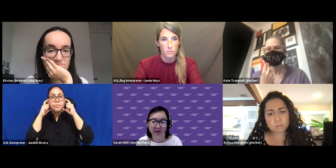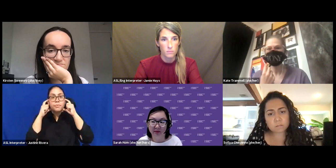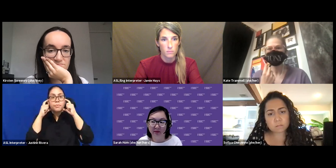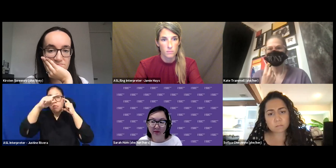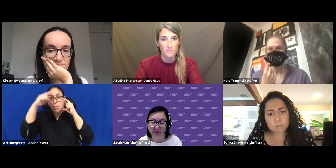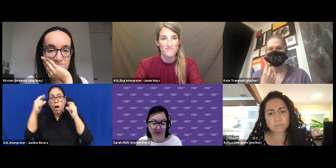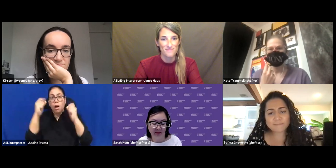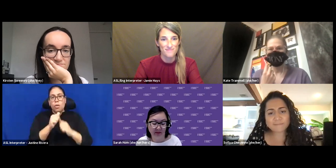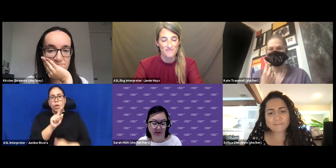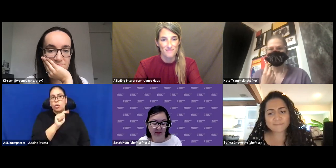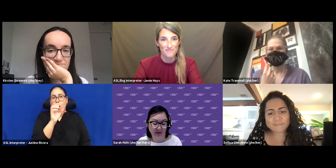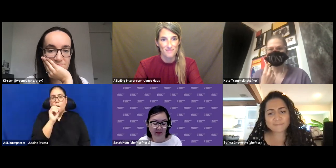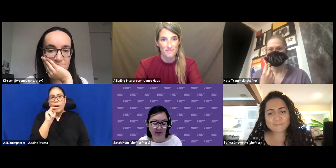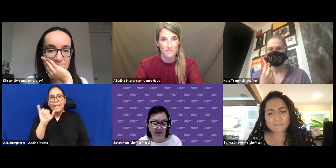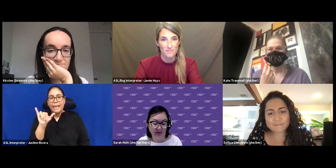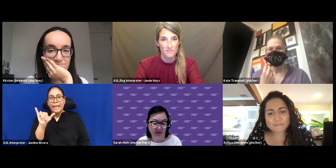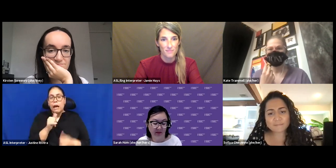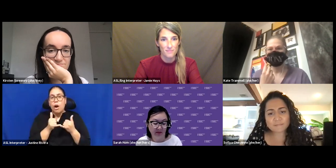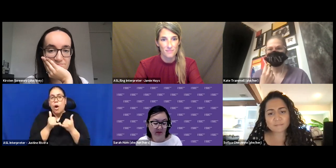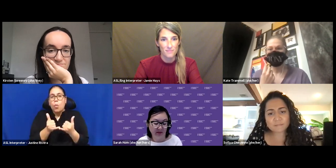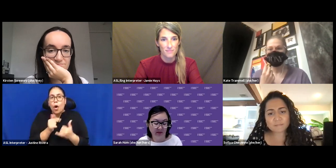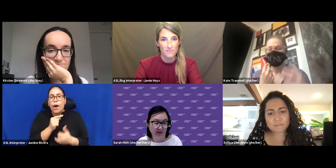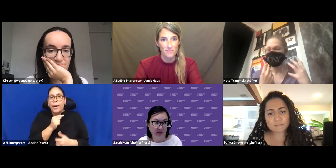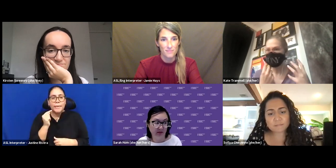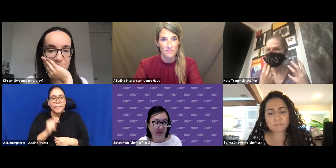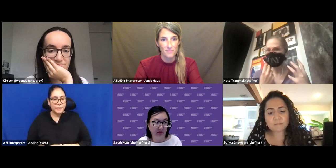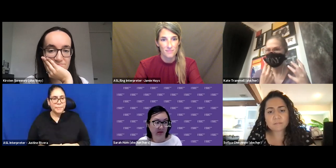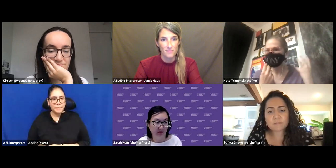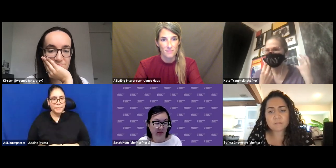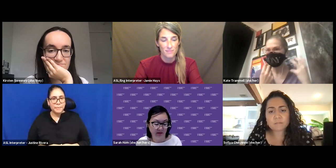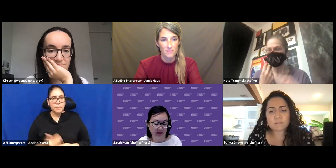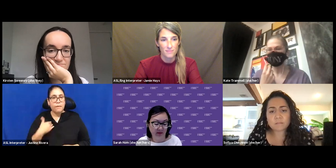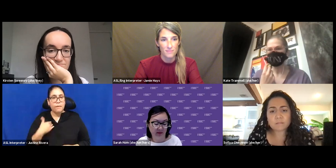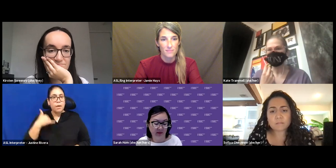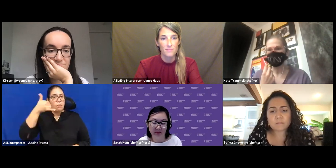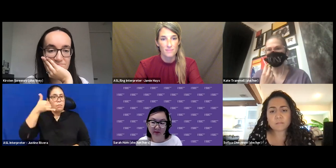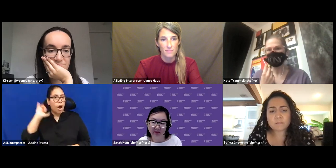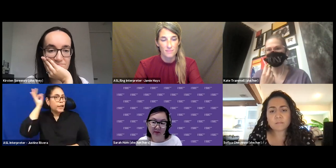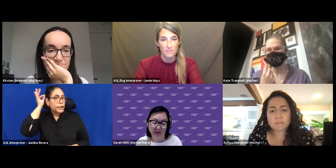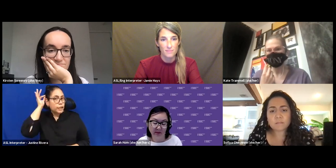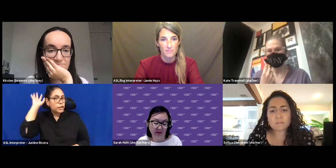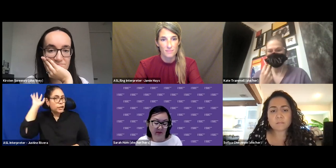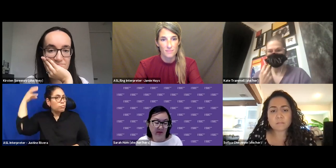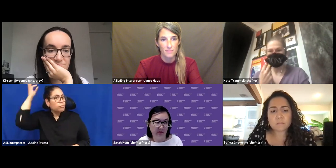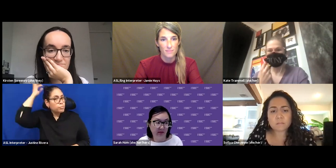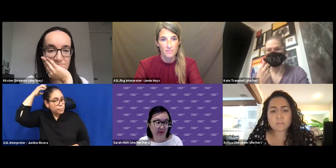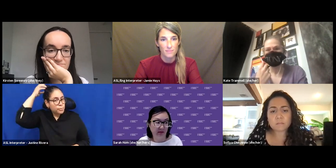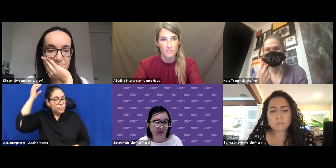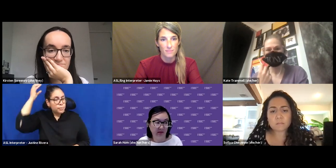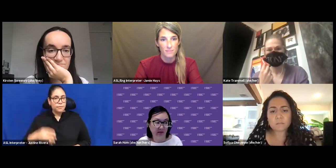on it. And I have blonde hair that's pulled up into a bun. And